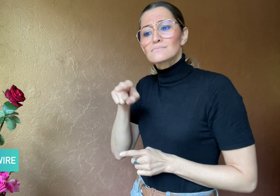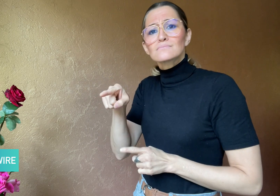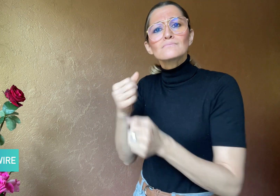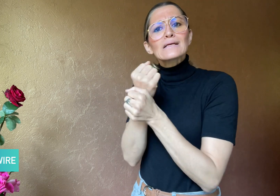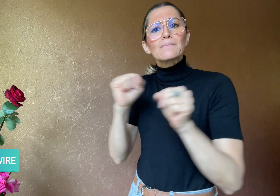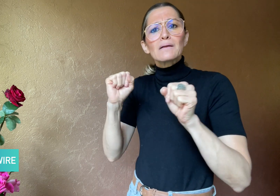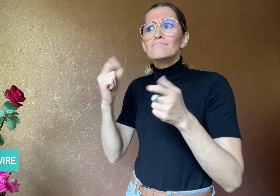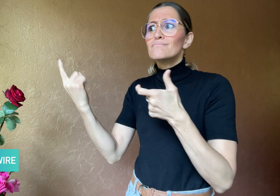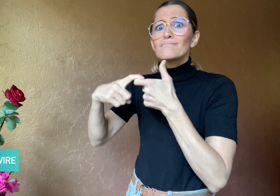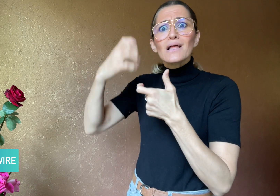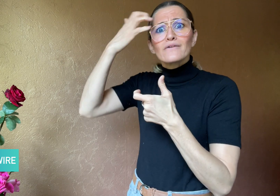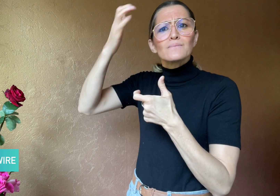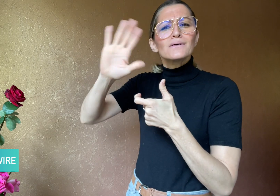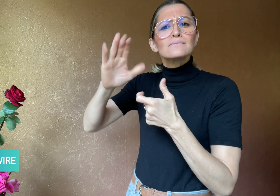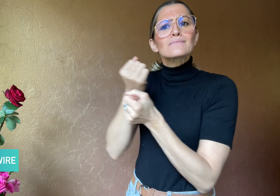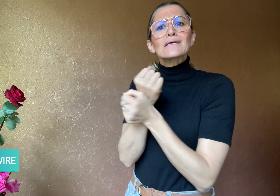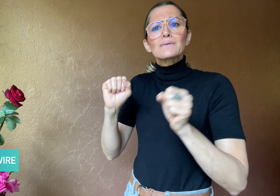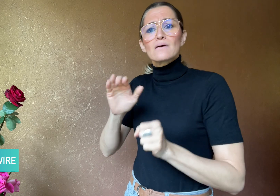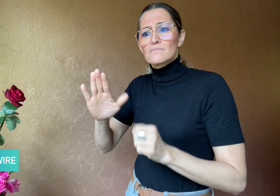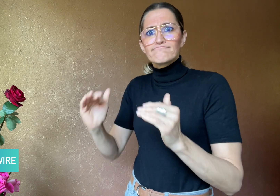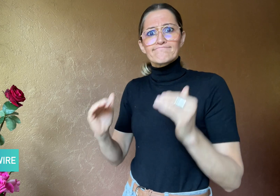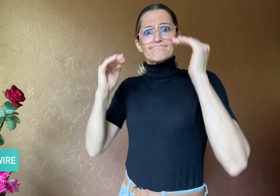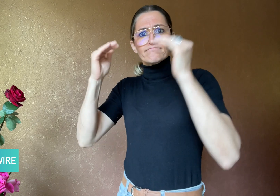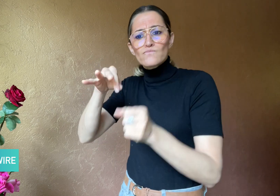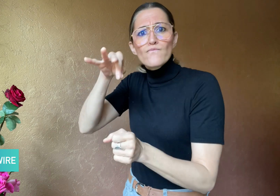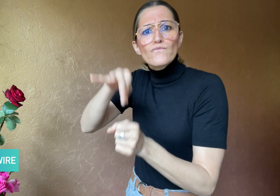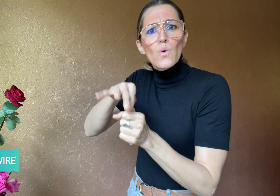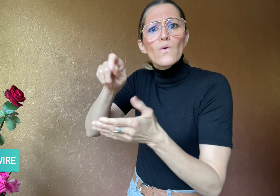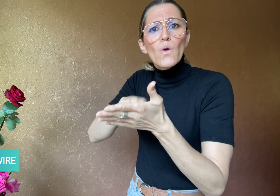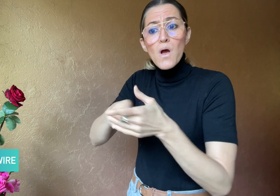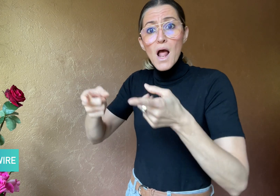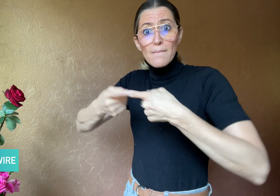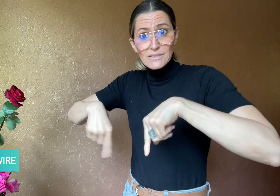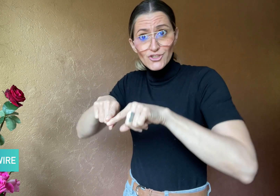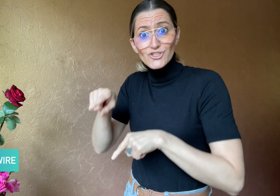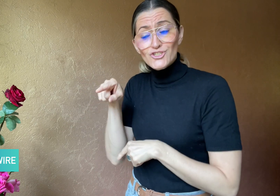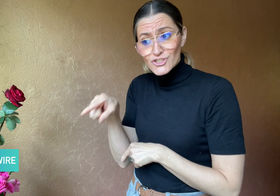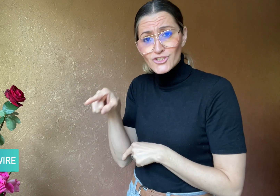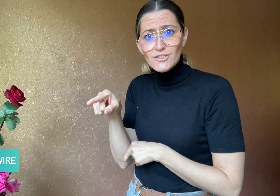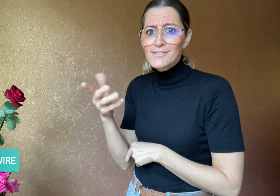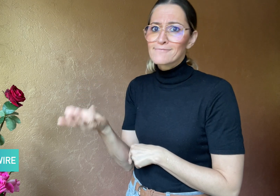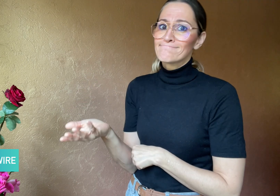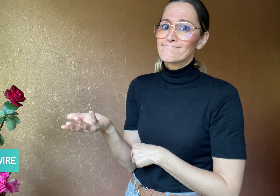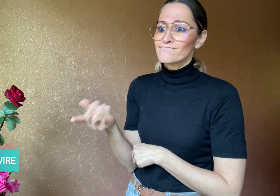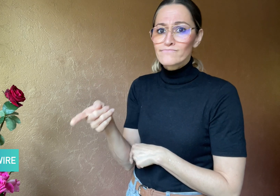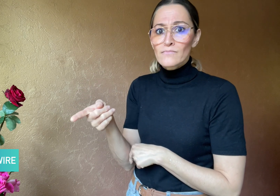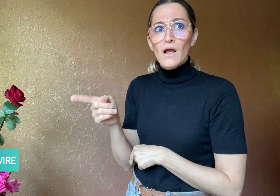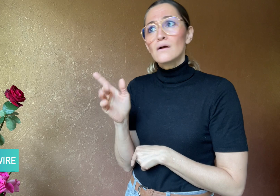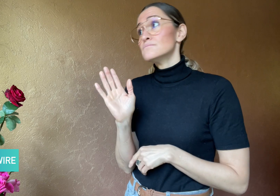High Electoral Commission has no excuse to continue